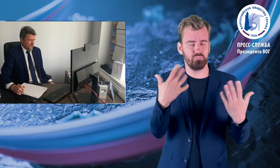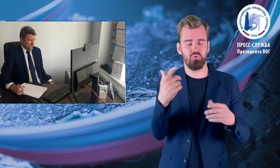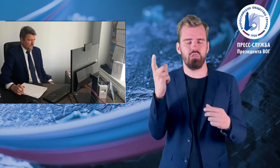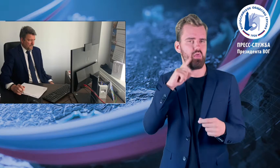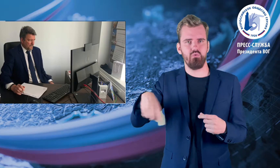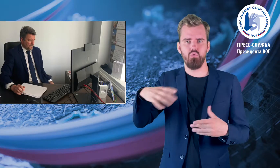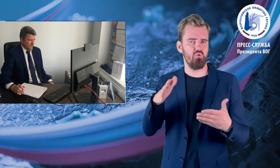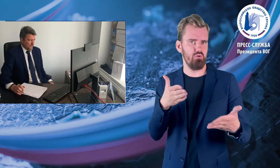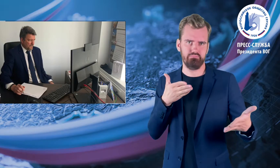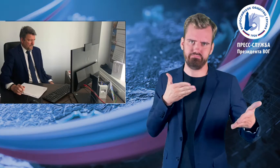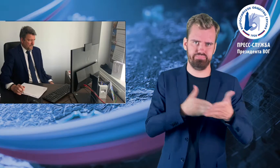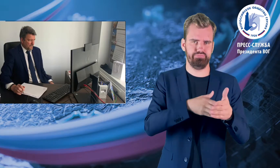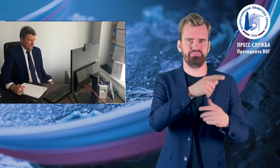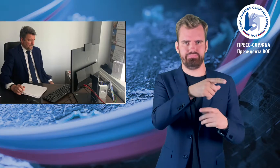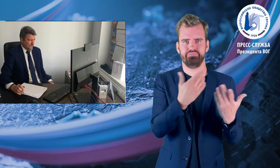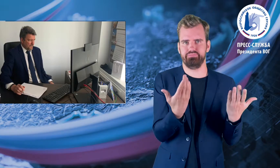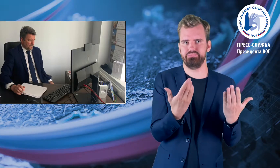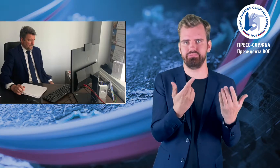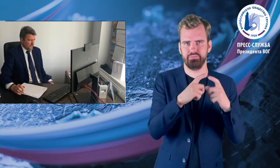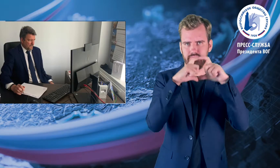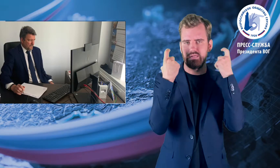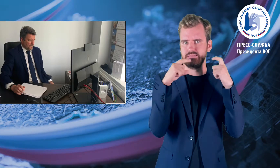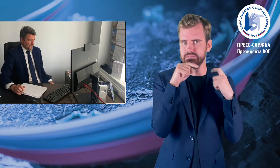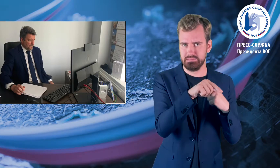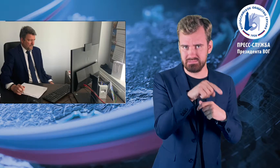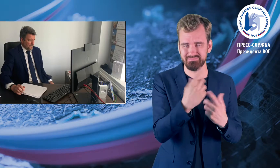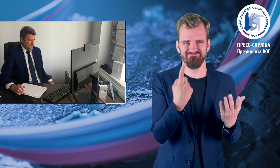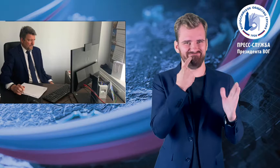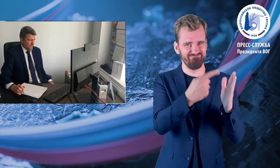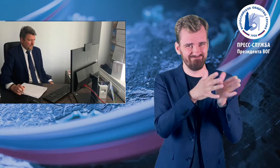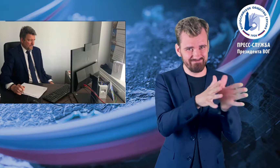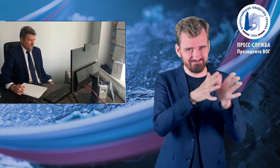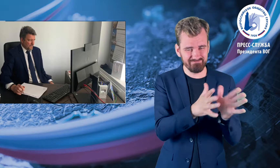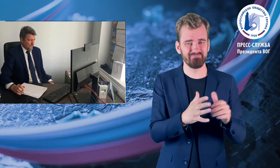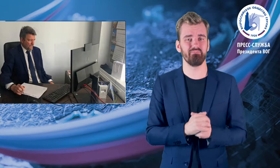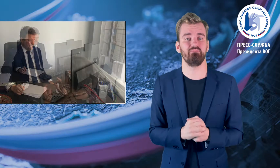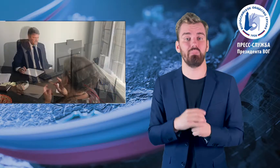when interacting with medical personnel.